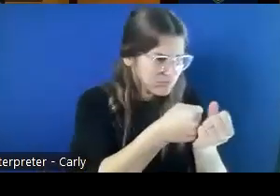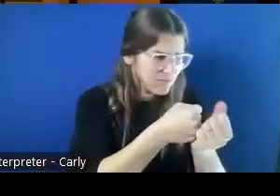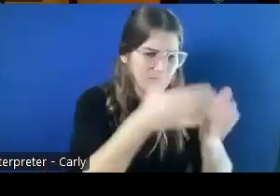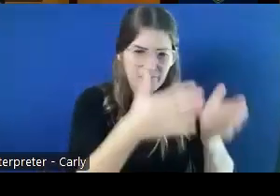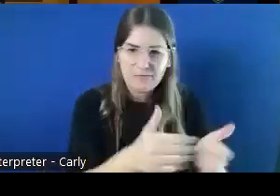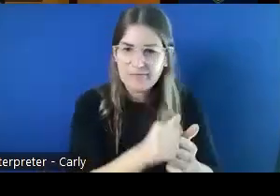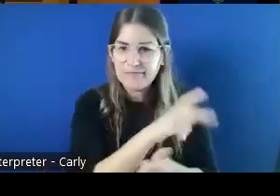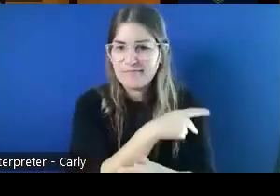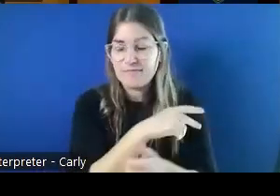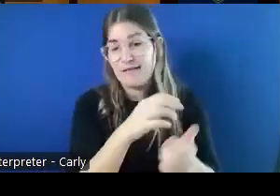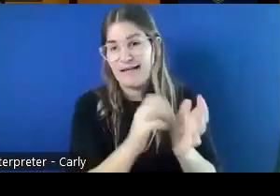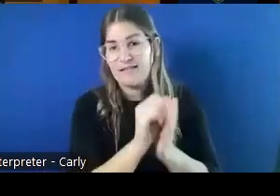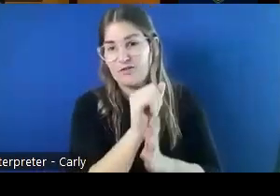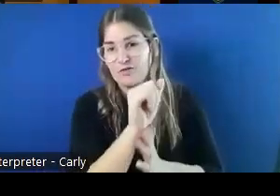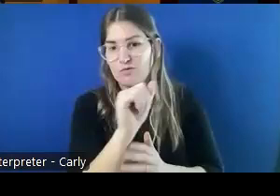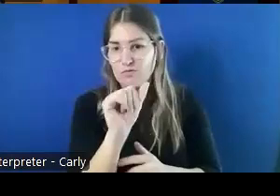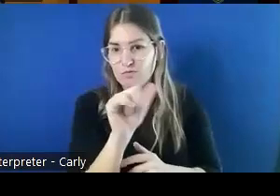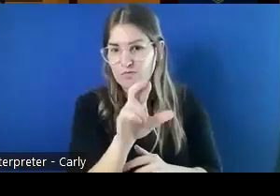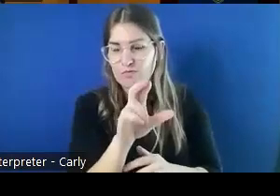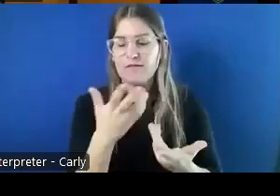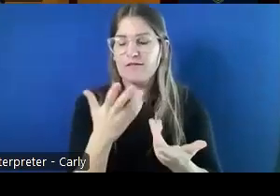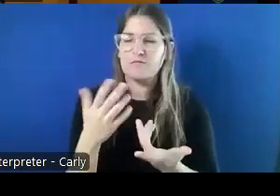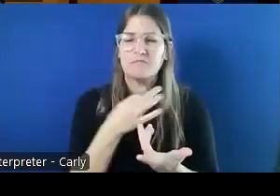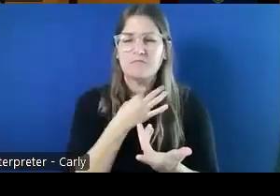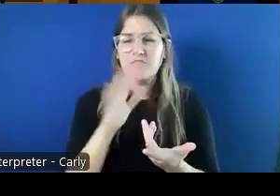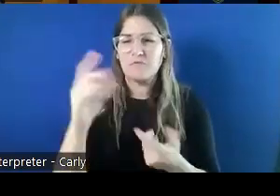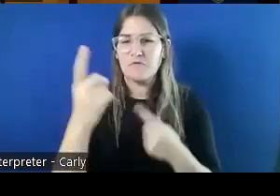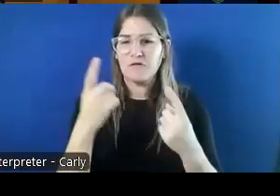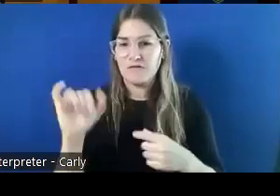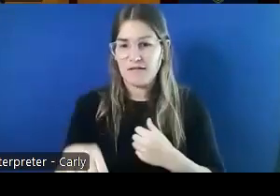you for all this research and helping to bring some light to that I guess I'm also wondering